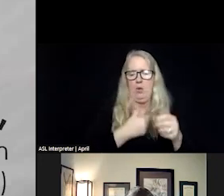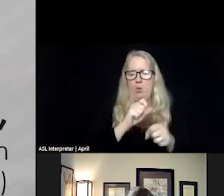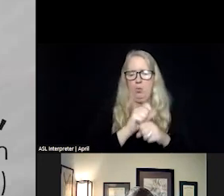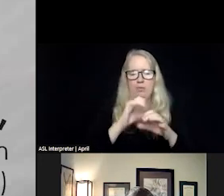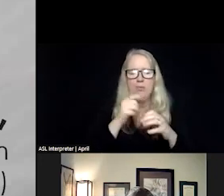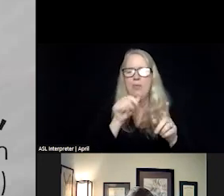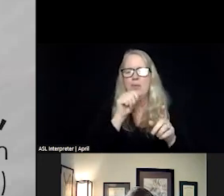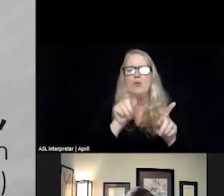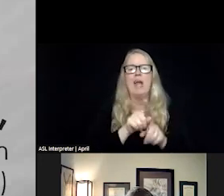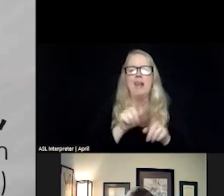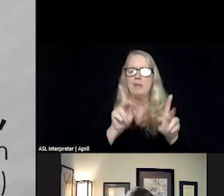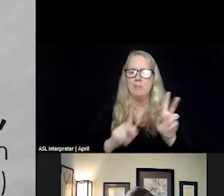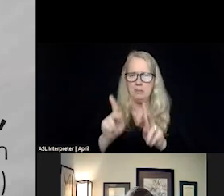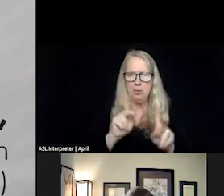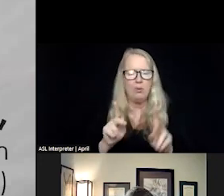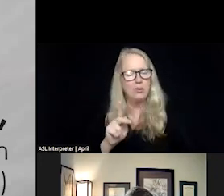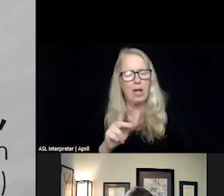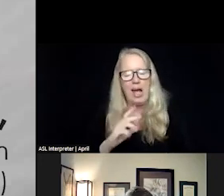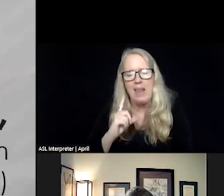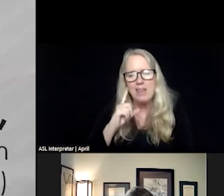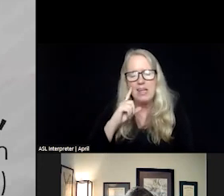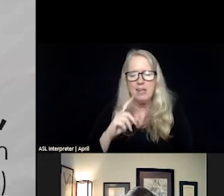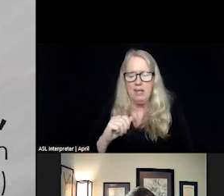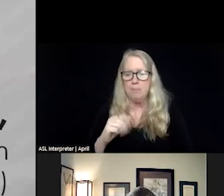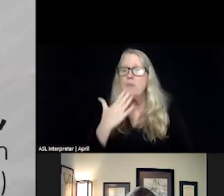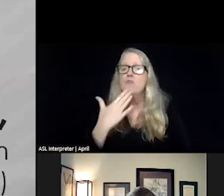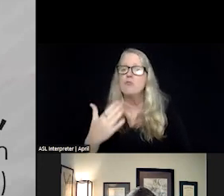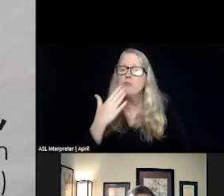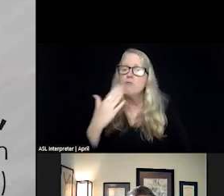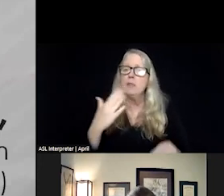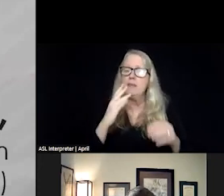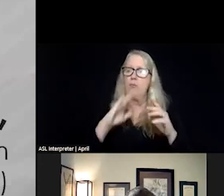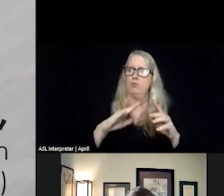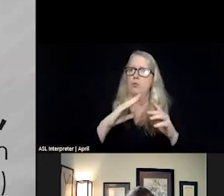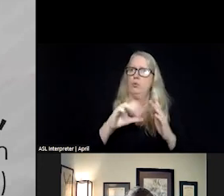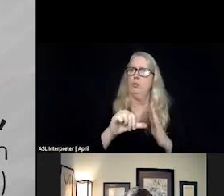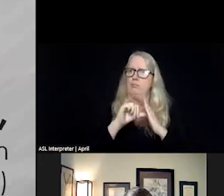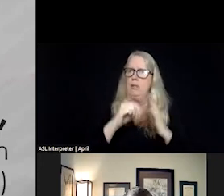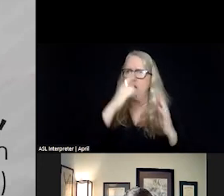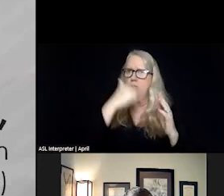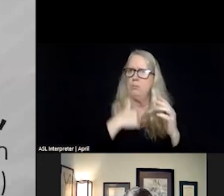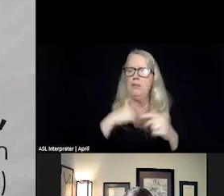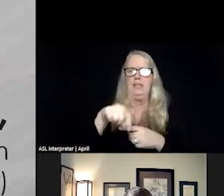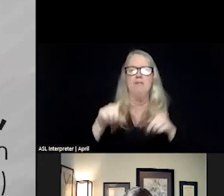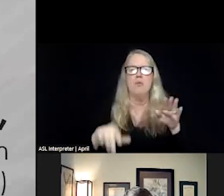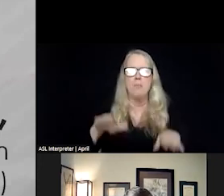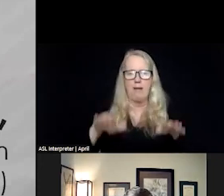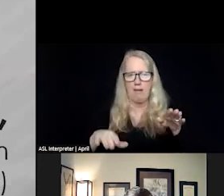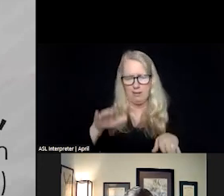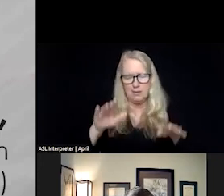IT IS A REALLY GOOD HIGHLIGHT FOR ME OF THE NEED FOR THE BALANCE AND MAKE SURE THAT